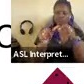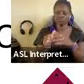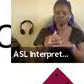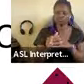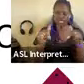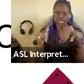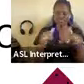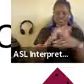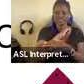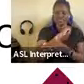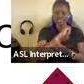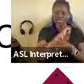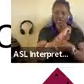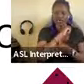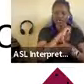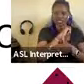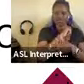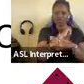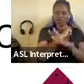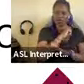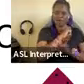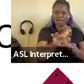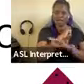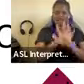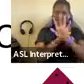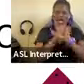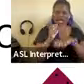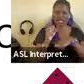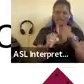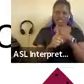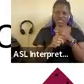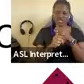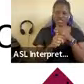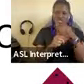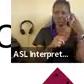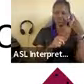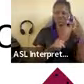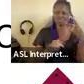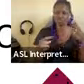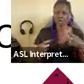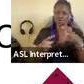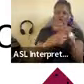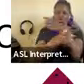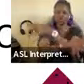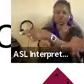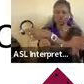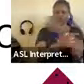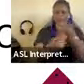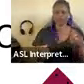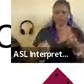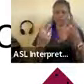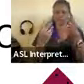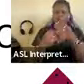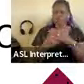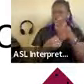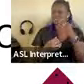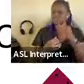last five years is that we are crossroads for multiple disasters. We've experienced fire, flood,